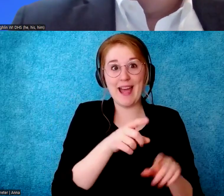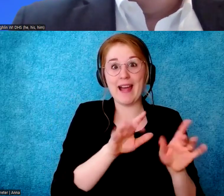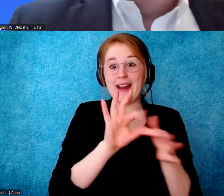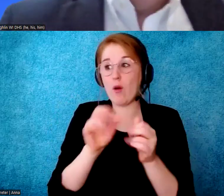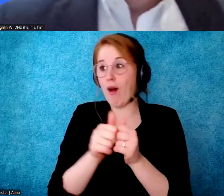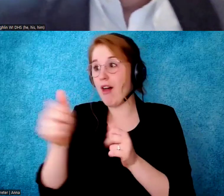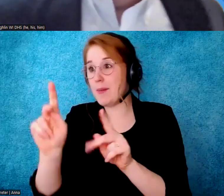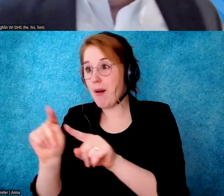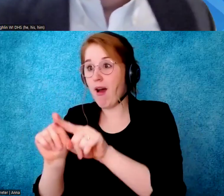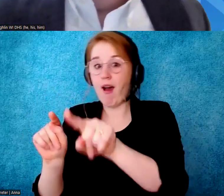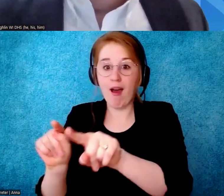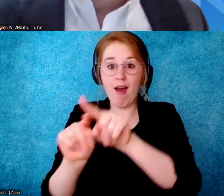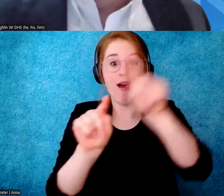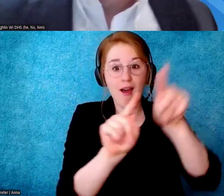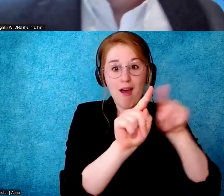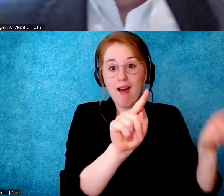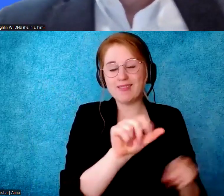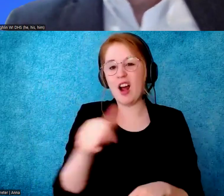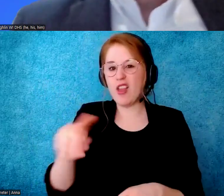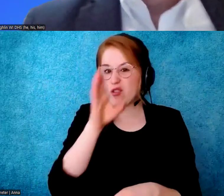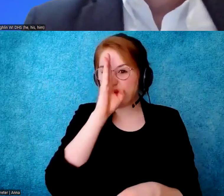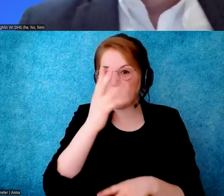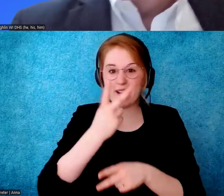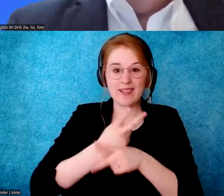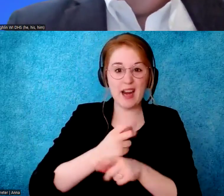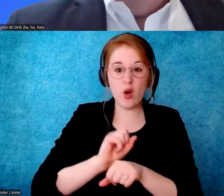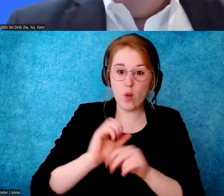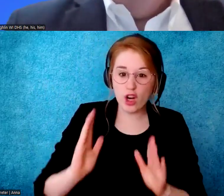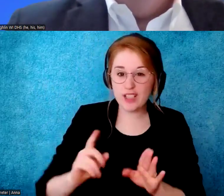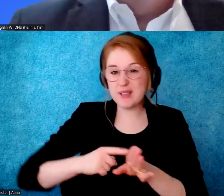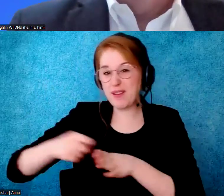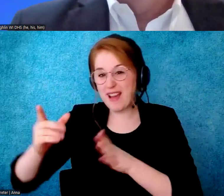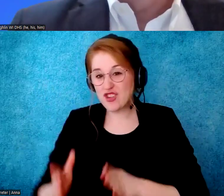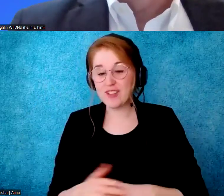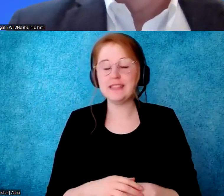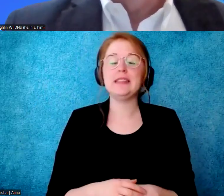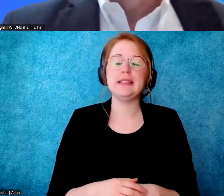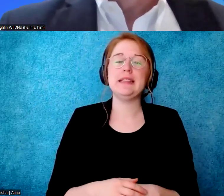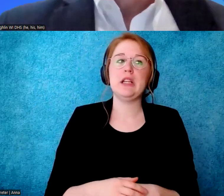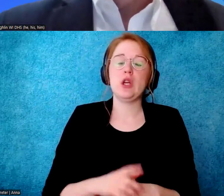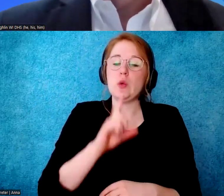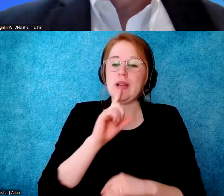and other direct care workers and professionals. So the whole campaign really began for us